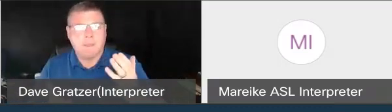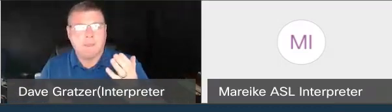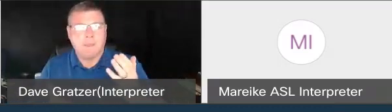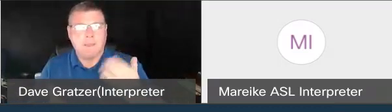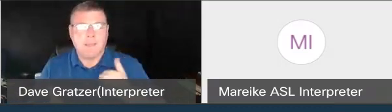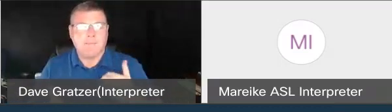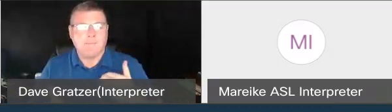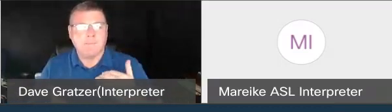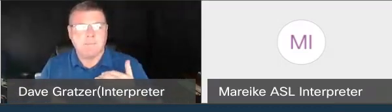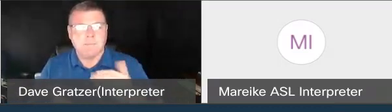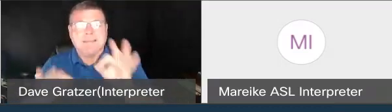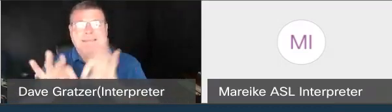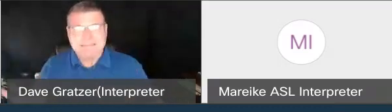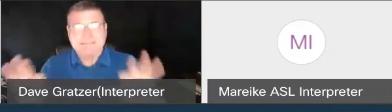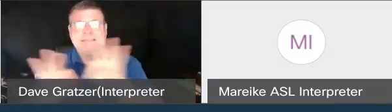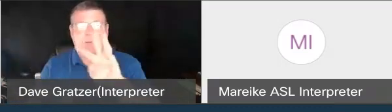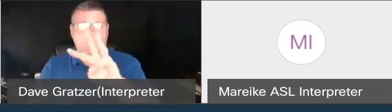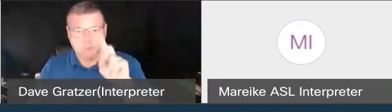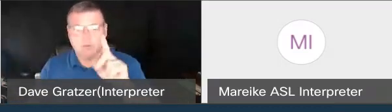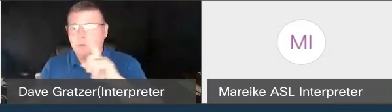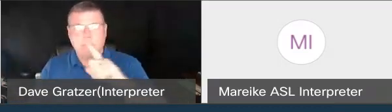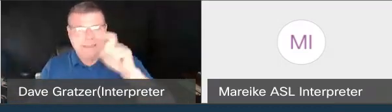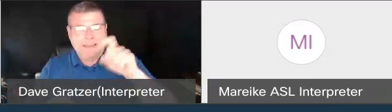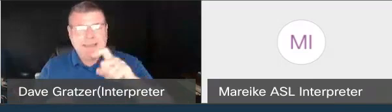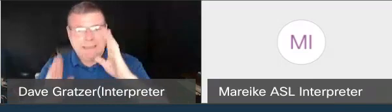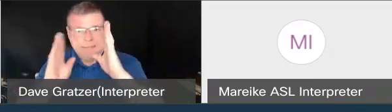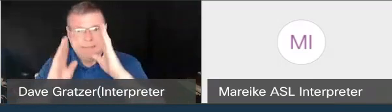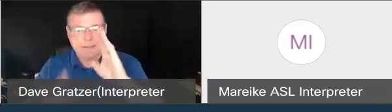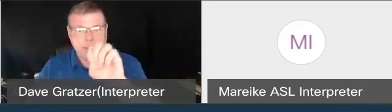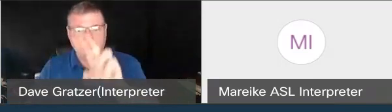some significant withdrawal features that really need the attention of one of the ERs nearby.